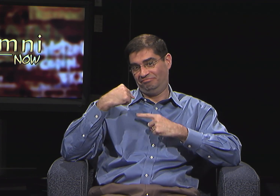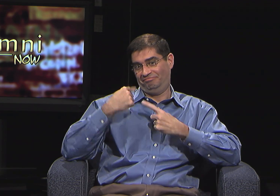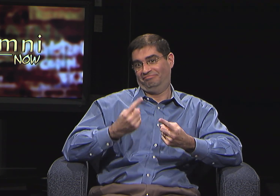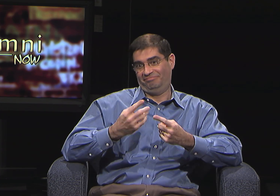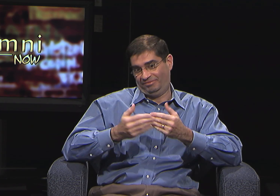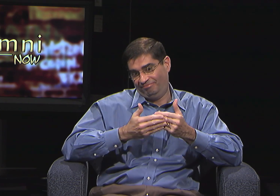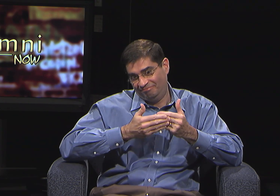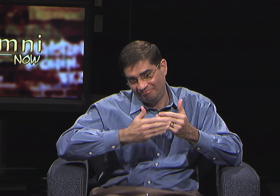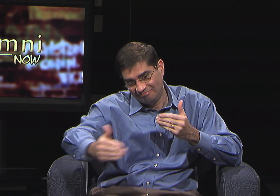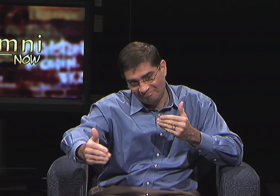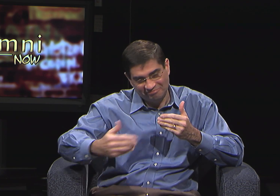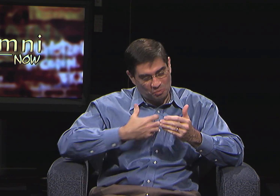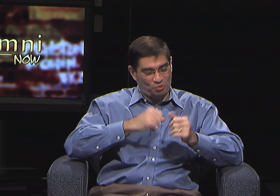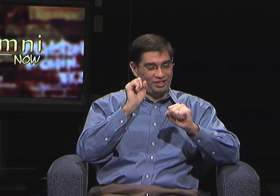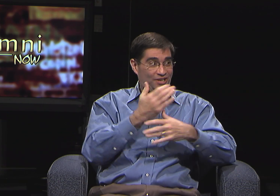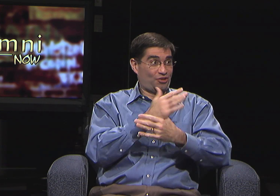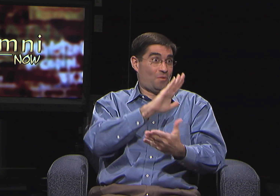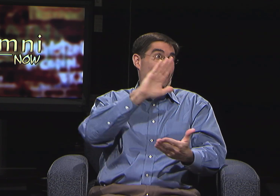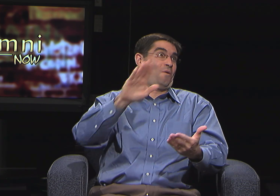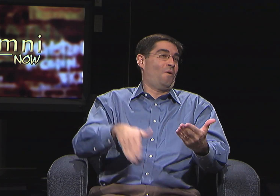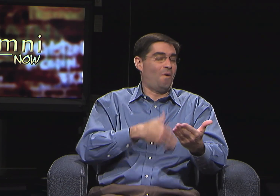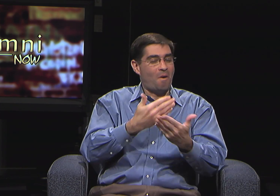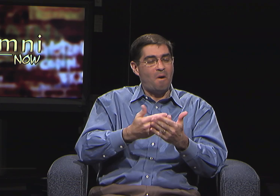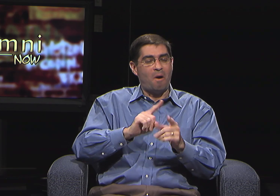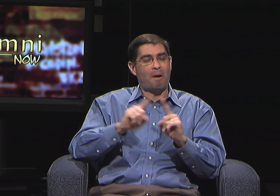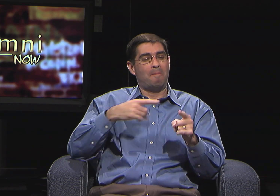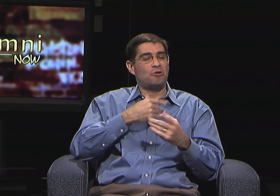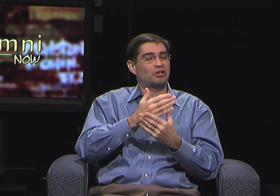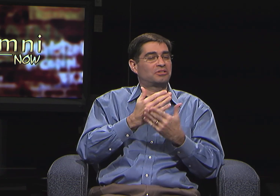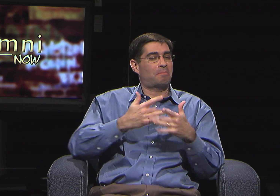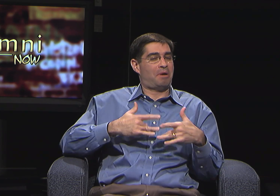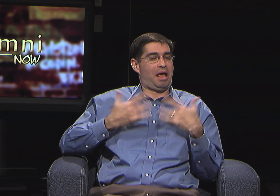And we have more to come. But I'll share a couple of insights with you.